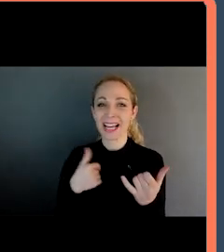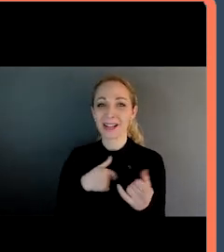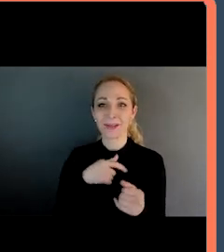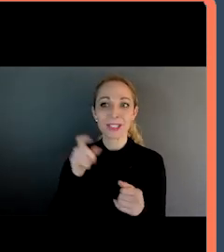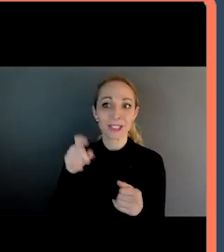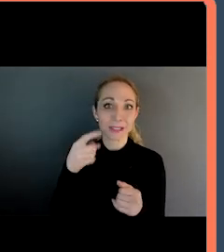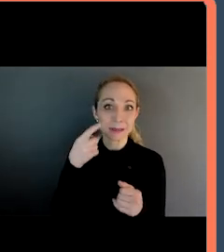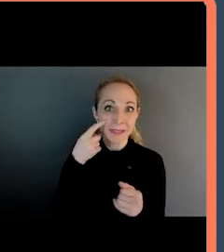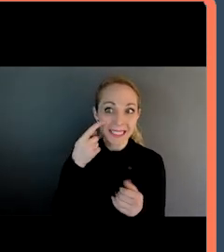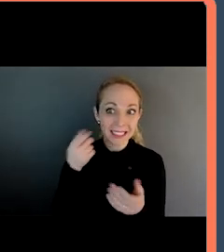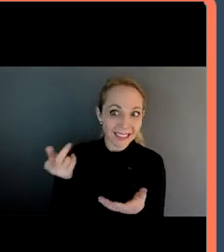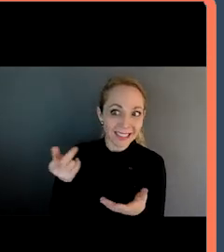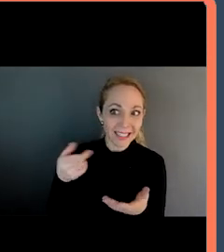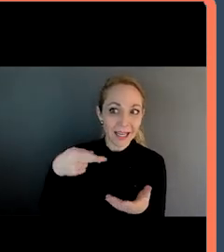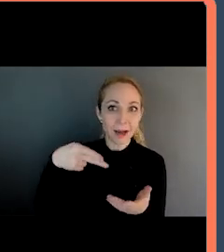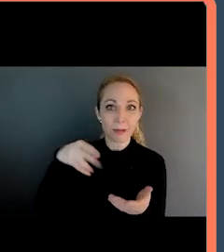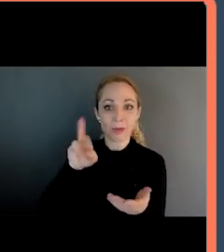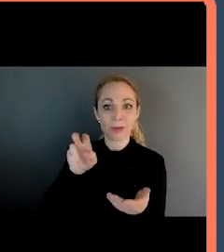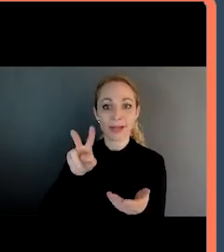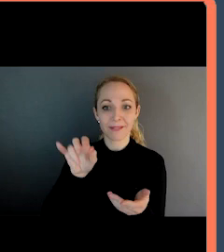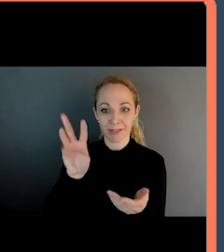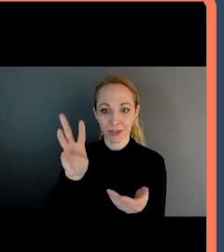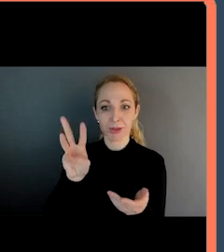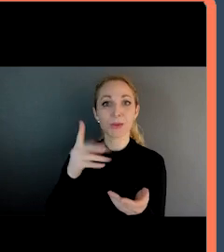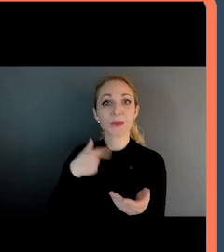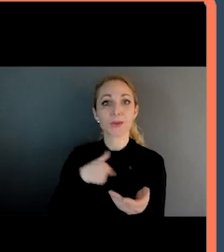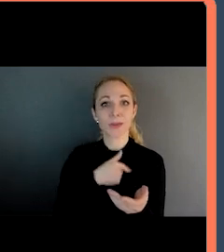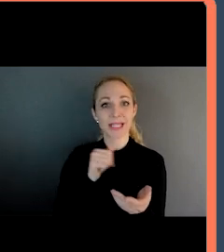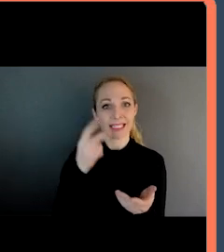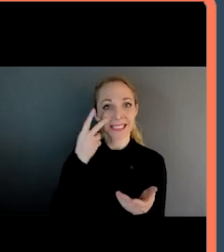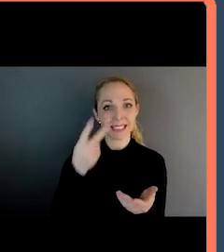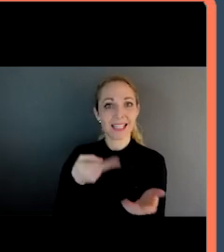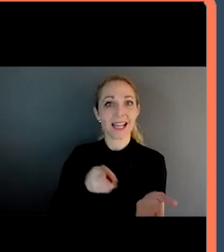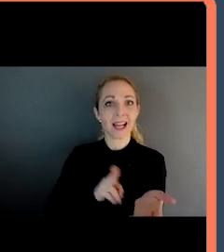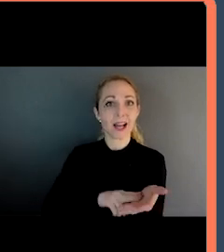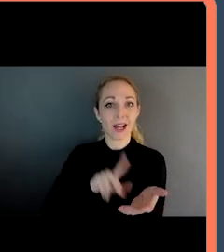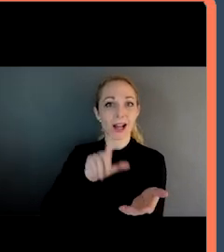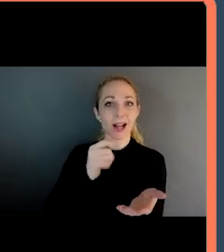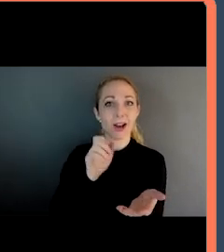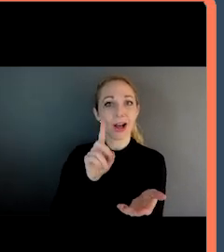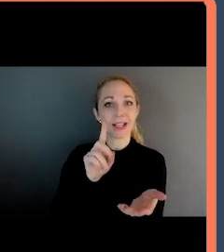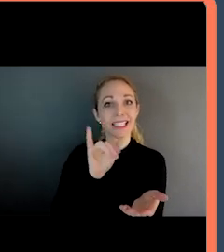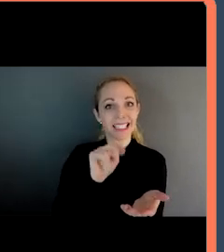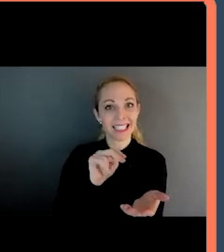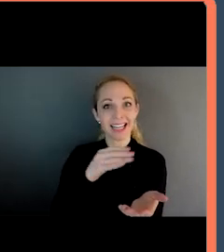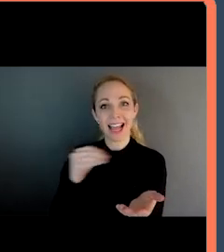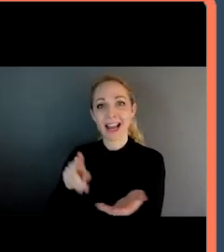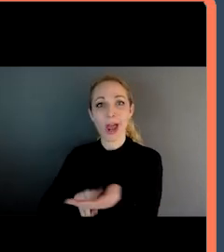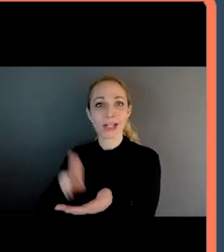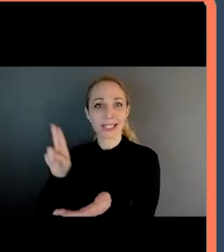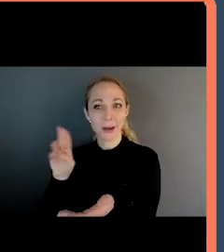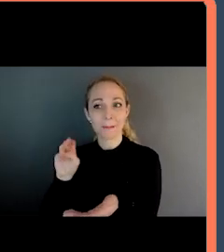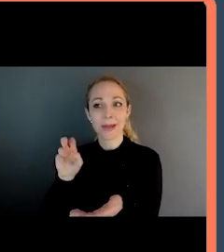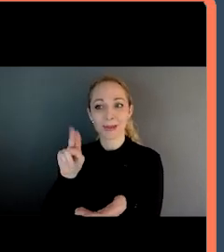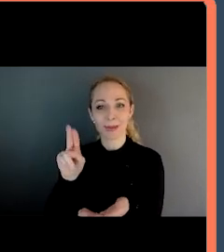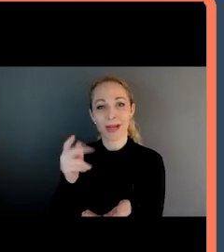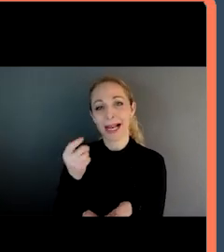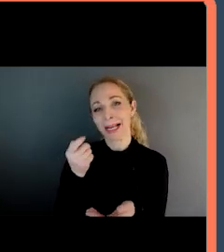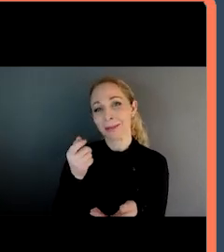PREVIEW WE HAVE OUR LOGGED IN AND THE LOGGED OUT MENU. A BIT OF COOKING SHOW MAGIC HERE.